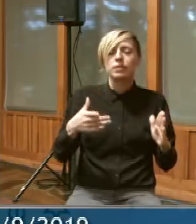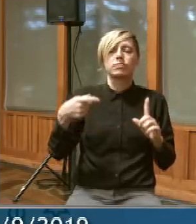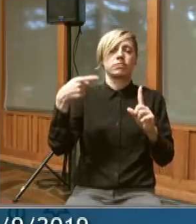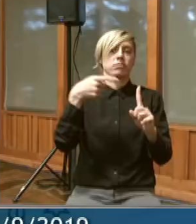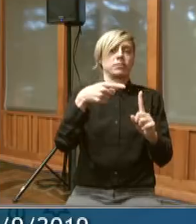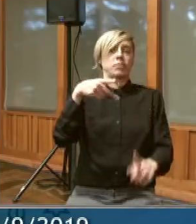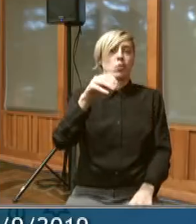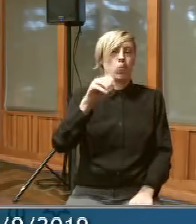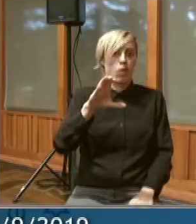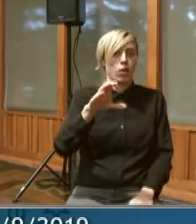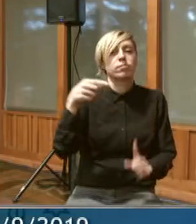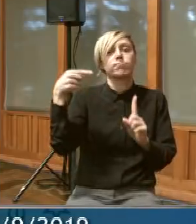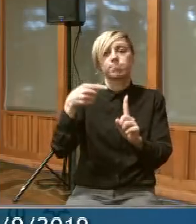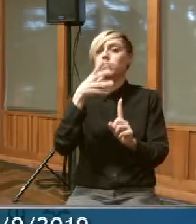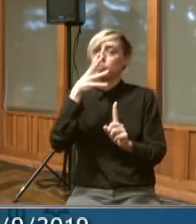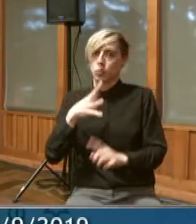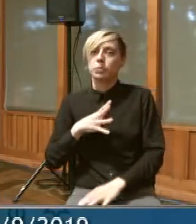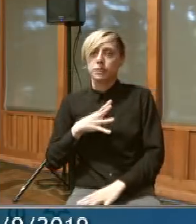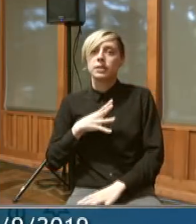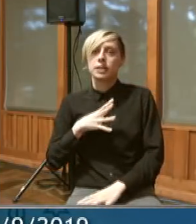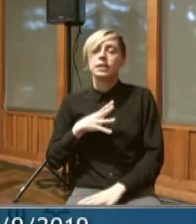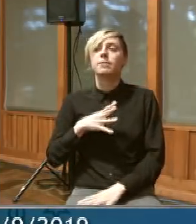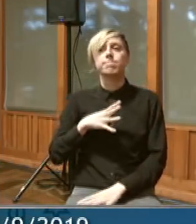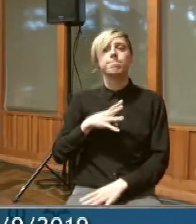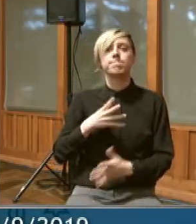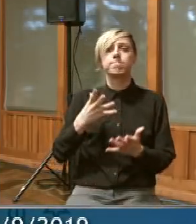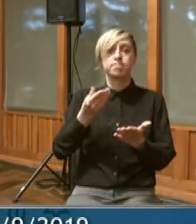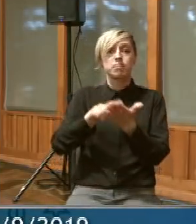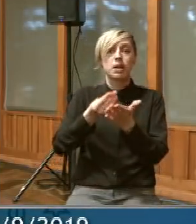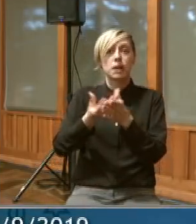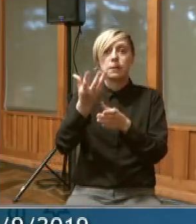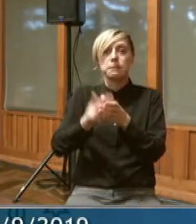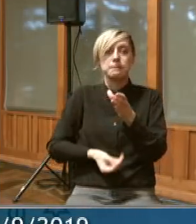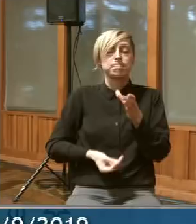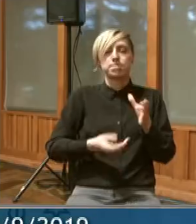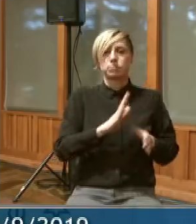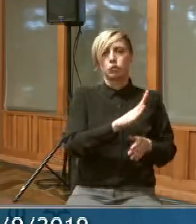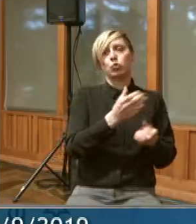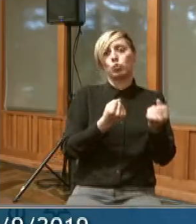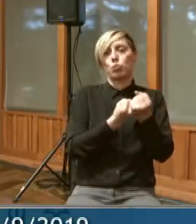THESE PROGRAMS REACH THOUSANDS OF BUSINESS OWNERS MOSTLY AND ESPECIALLY PEOPLE OF COLOR AND WOMEN IN A CITY WITH A HISTORY